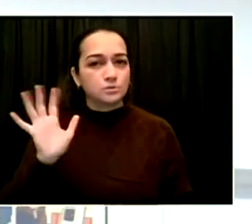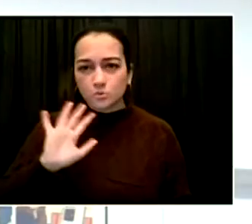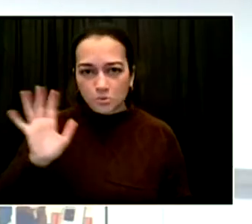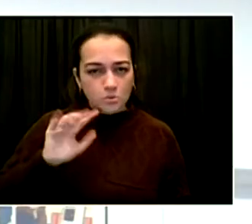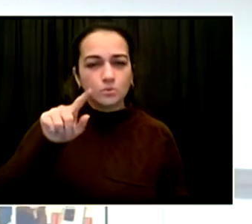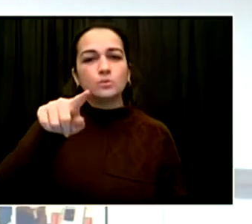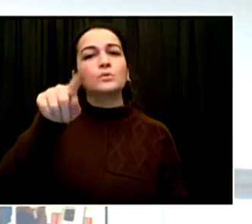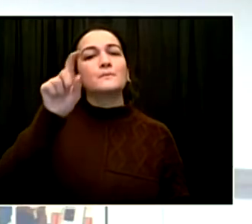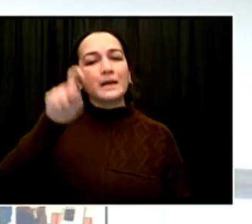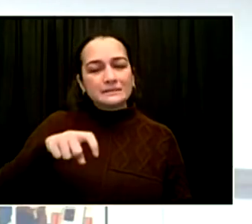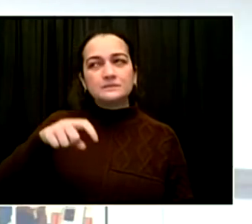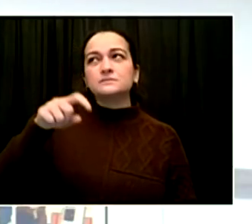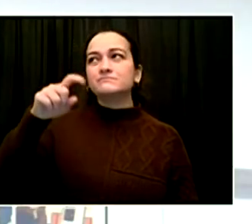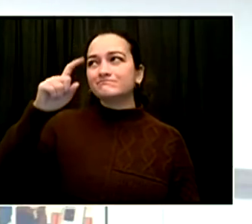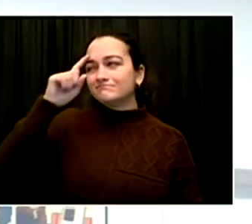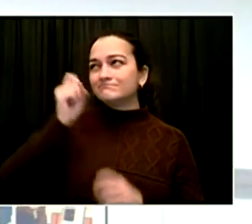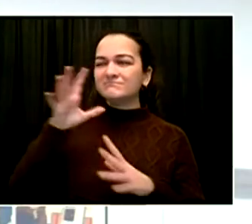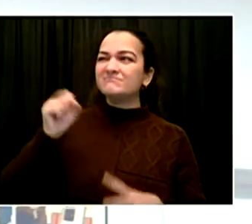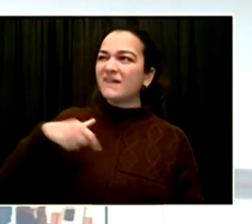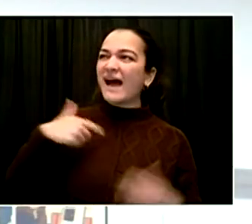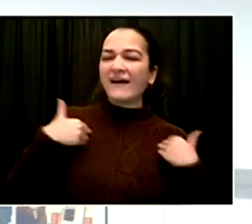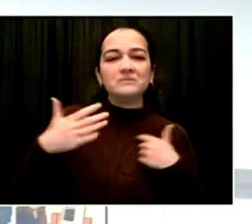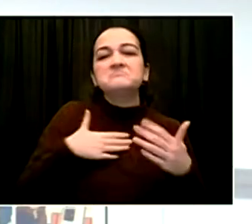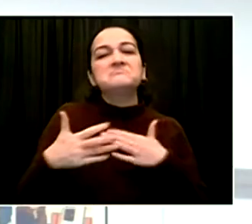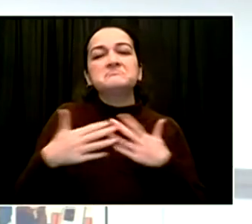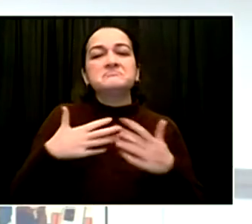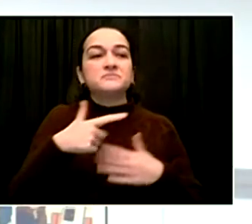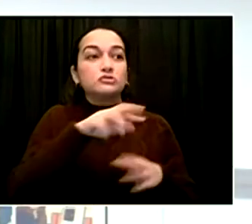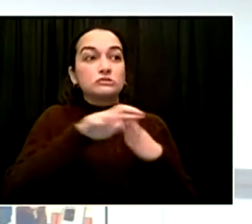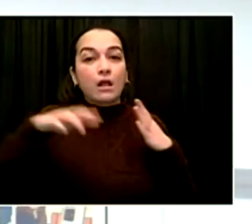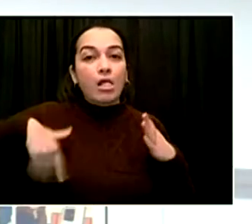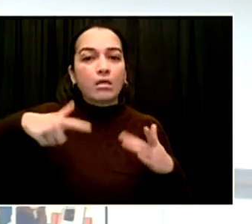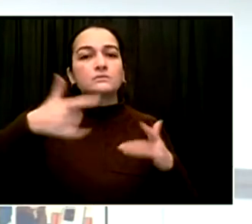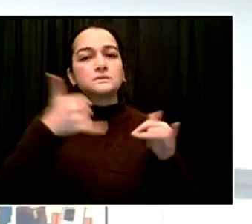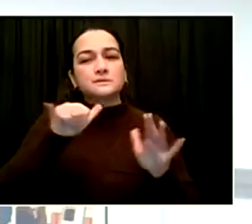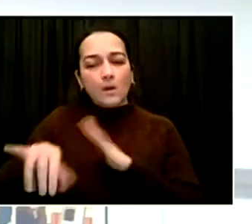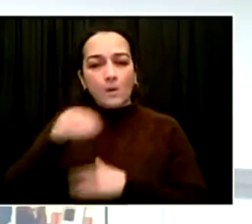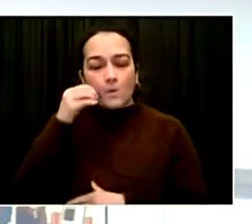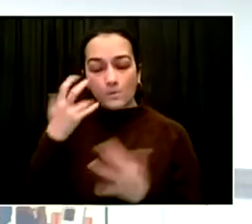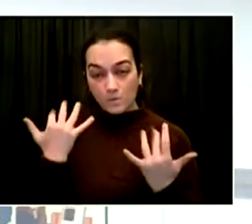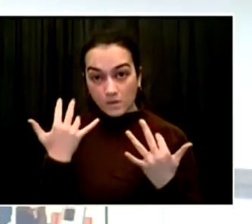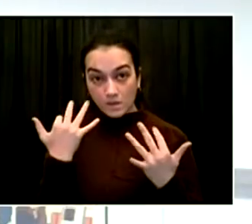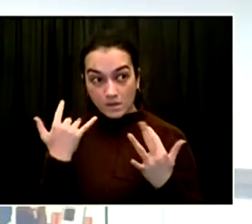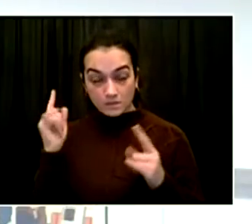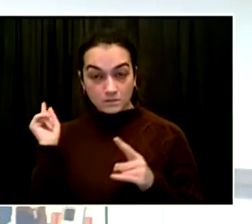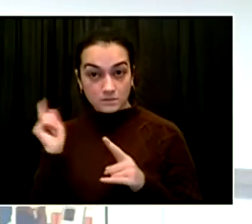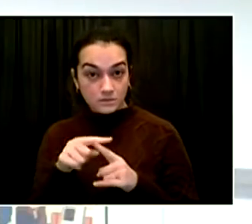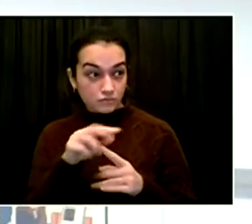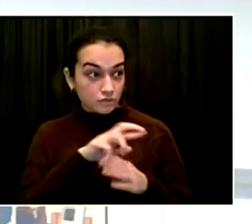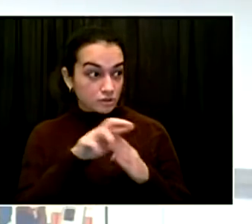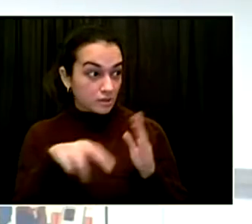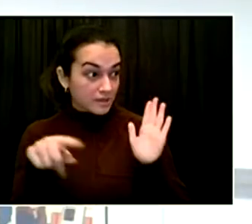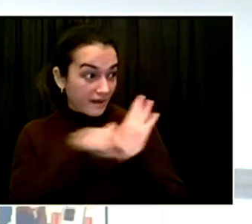INFECTIOUS. YOU KNOW, YOU MAY BE CONTAGIOUS TO OTHERS, AND SO, IN THOSE